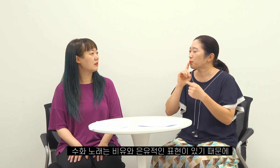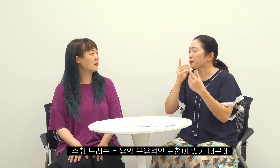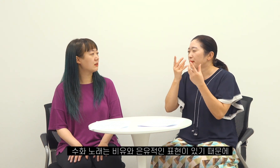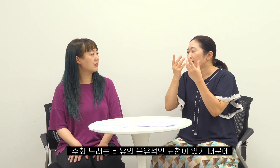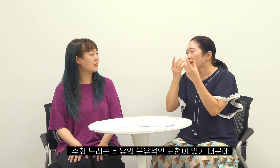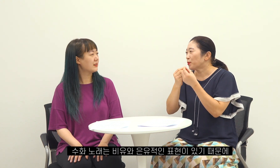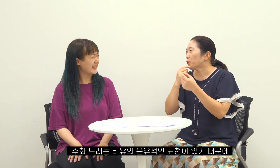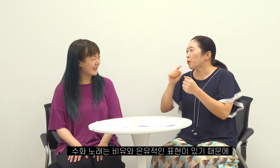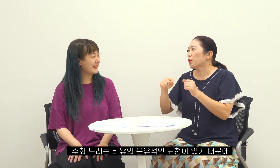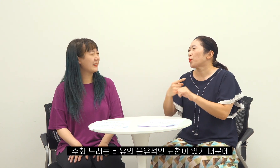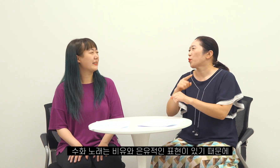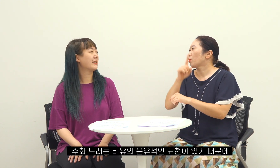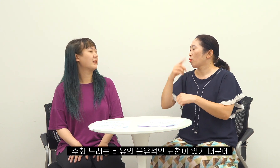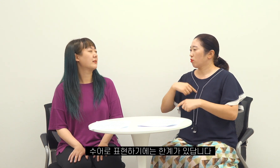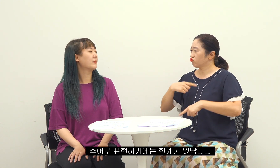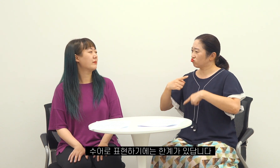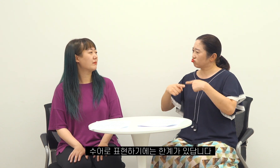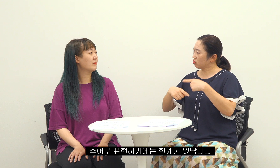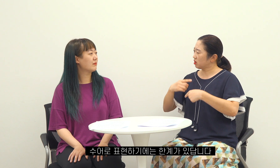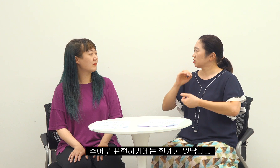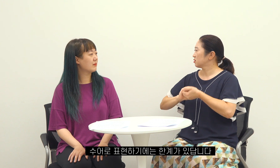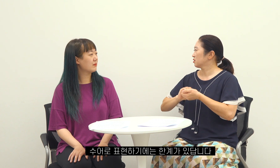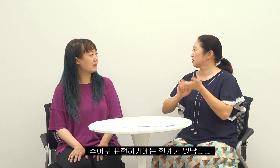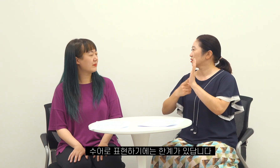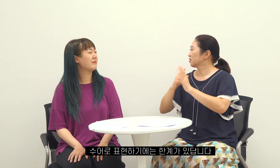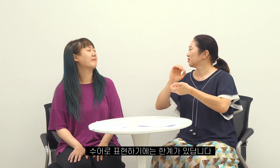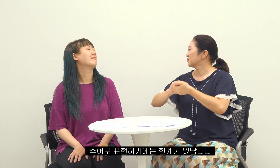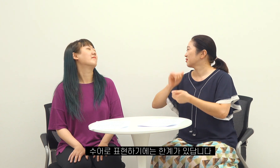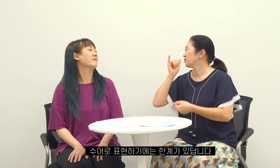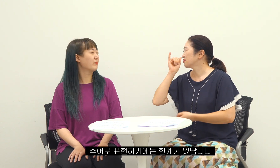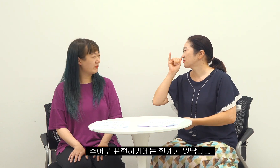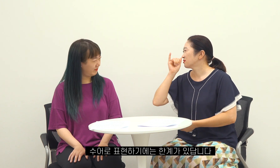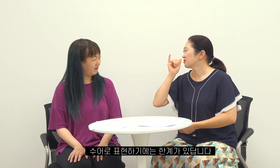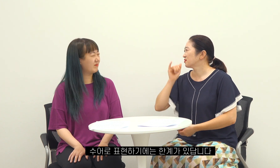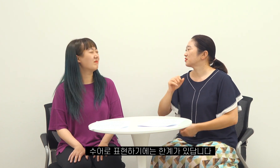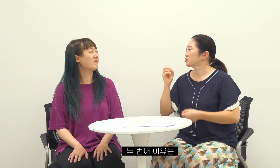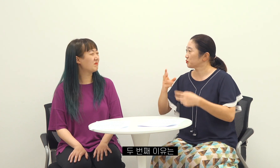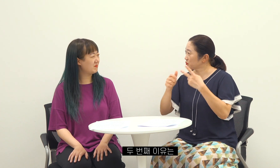Sign language songs have metaphors and metaphors, so there is a limit to expressing them in sign language.